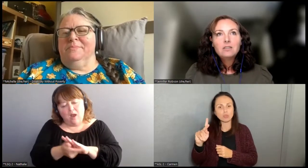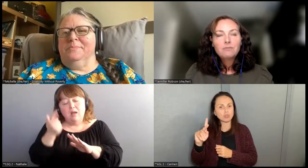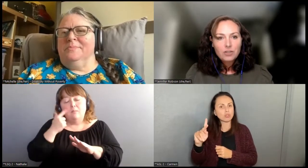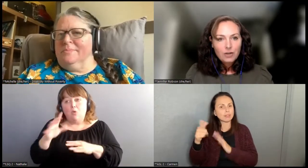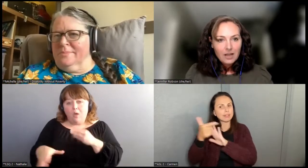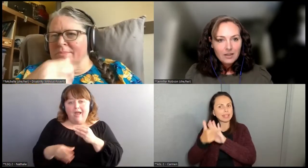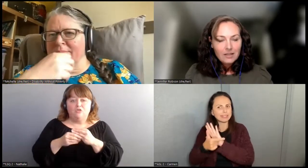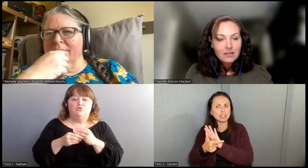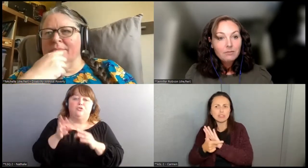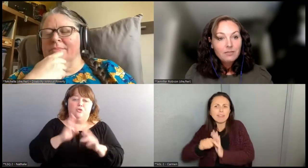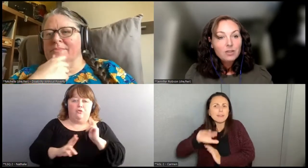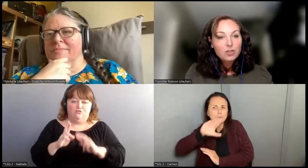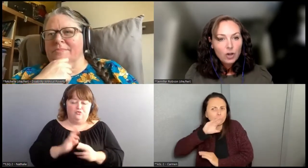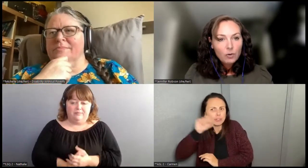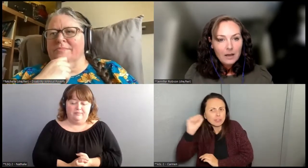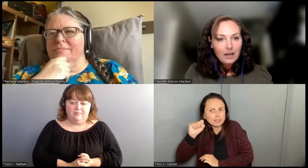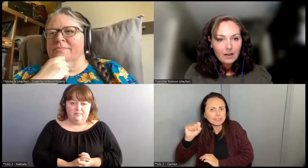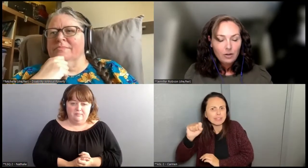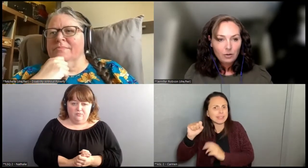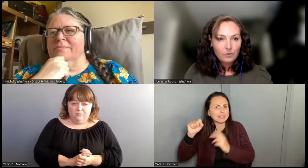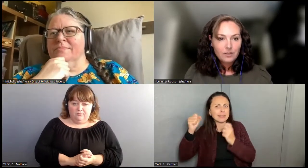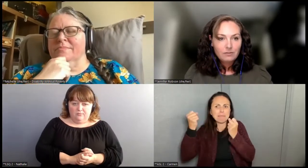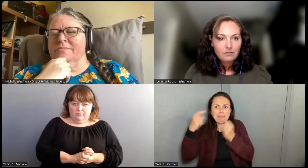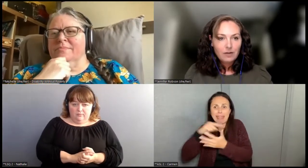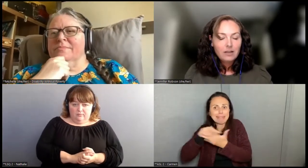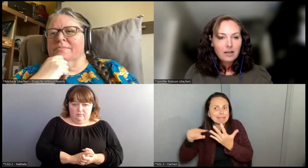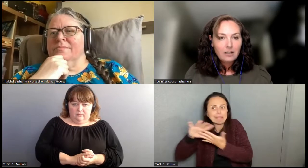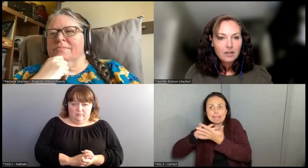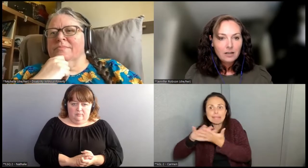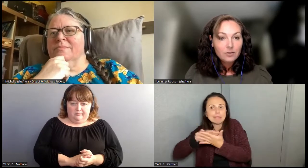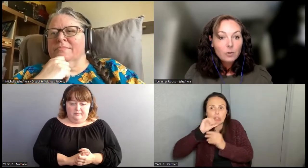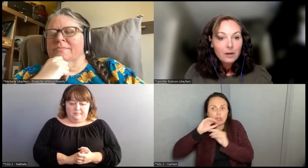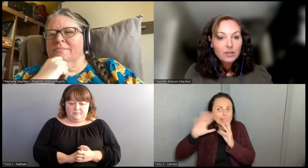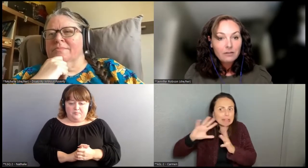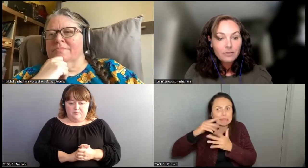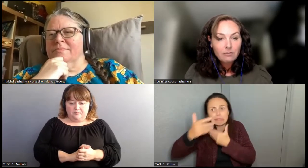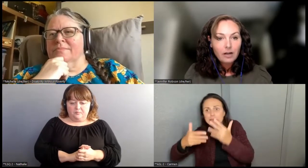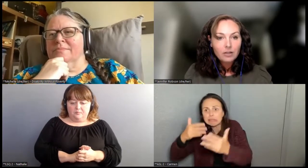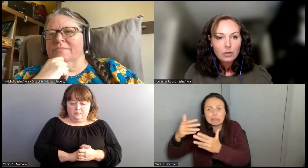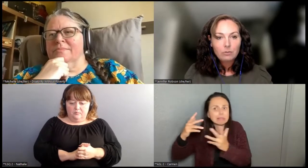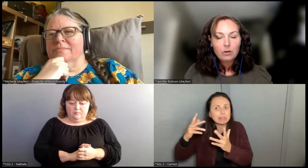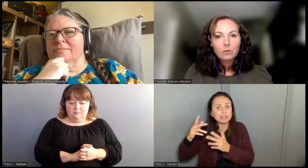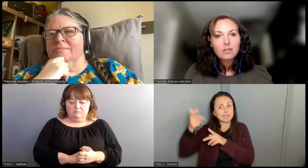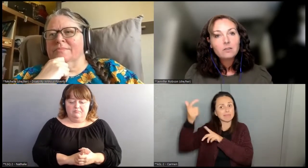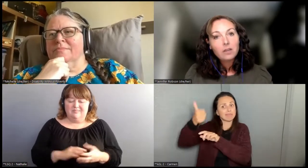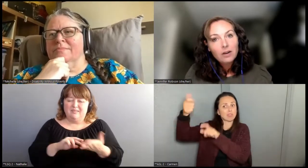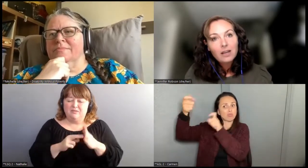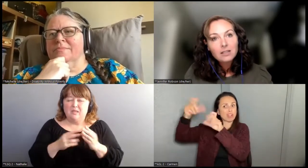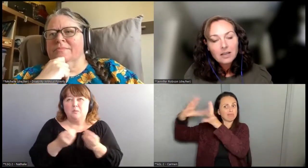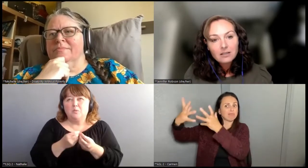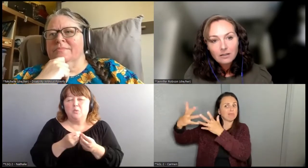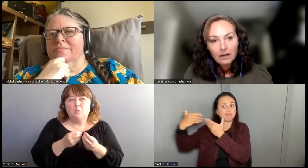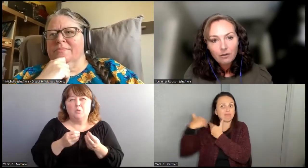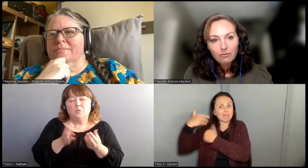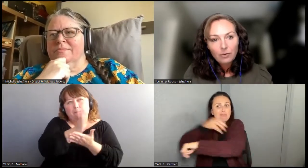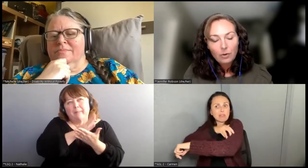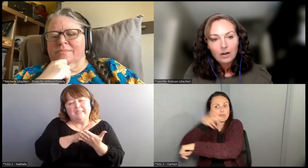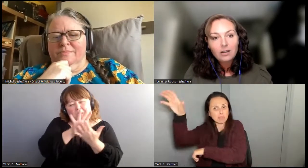IS FRUSTRATING IN THE SENSE IT LEAVES SO MANY UNKNOWNS, BUT IT DOES ALLOW FOR FLEXIBILITY